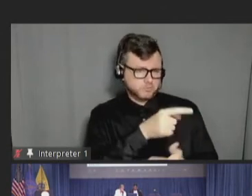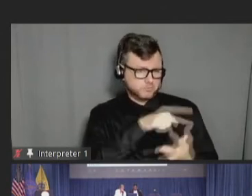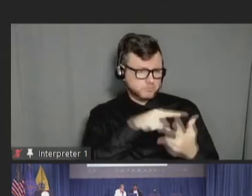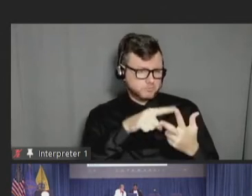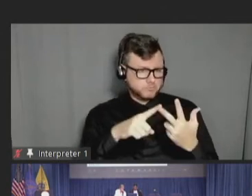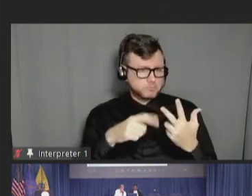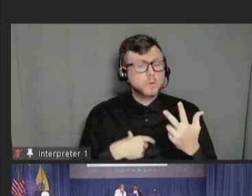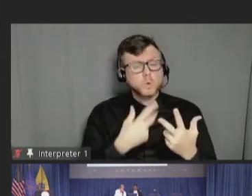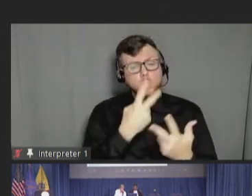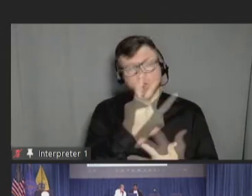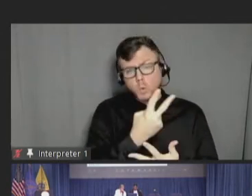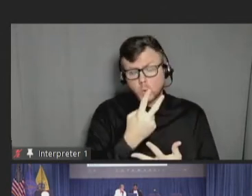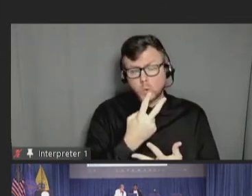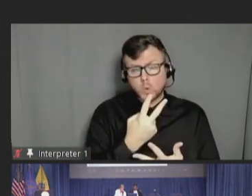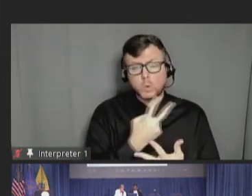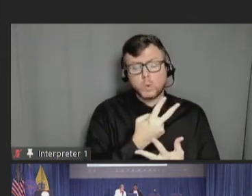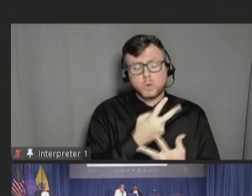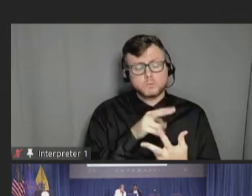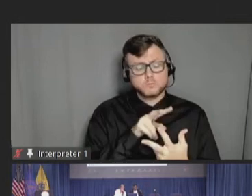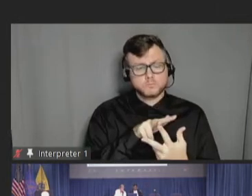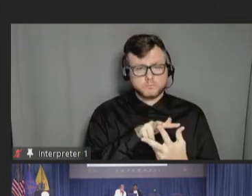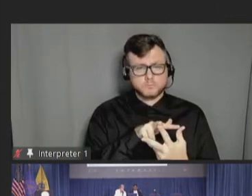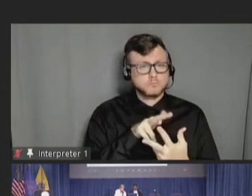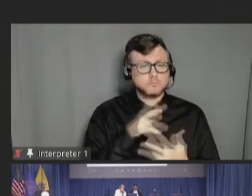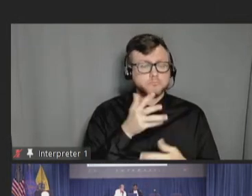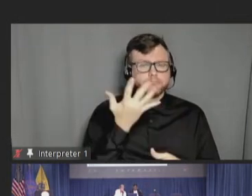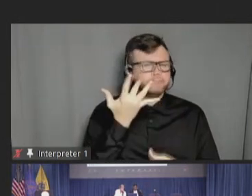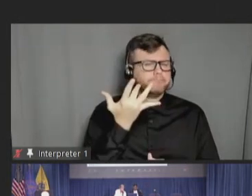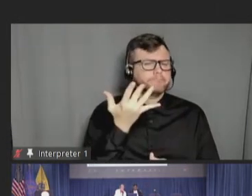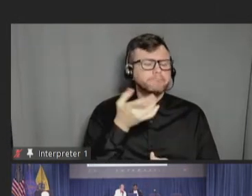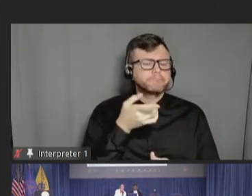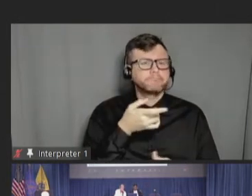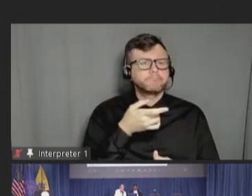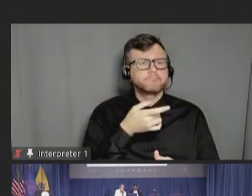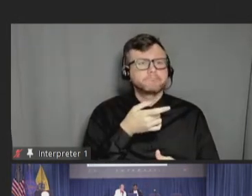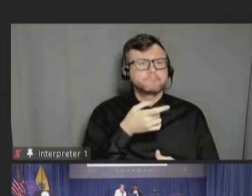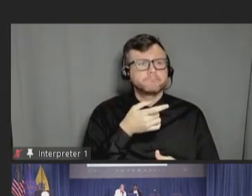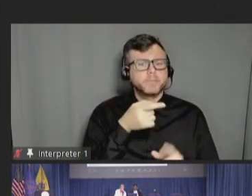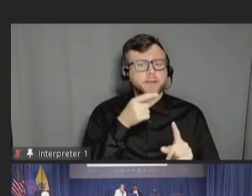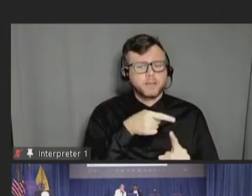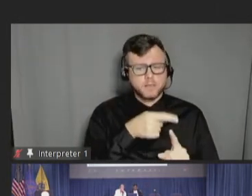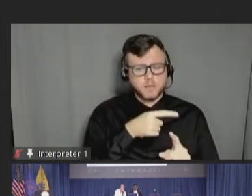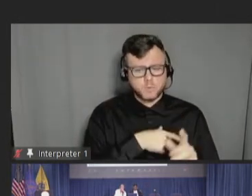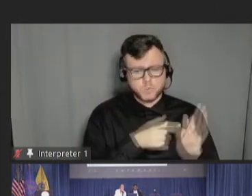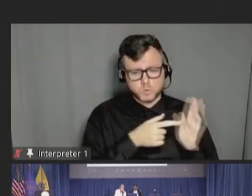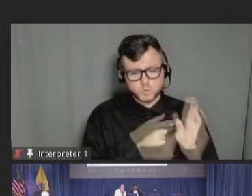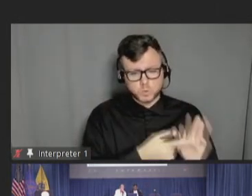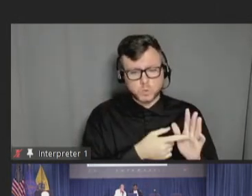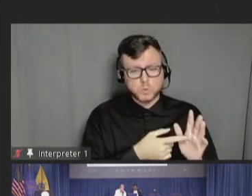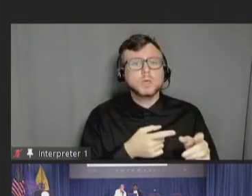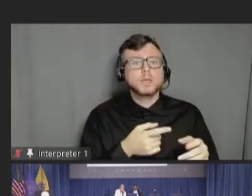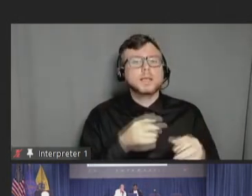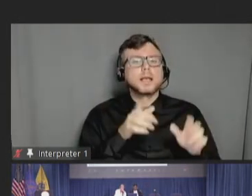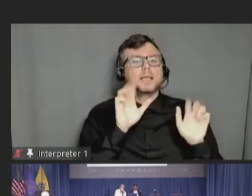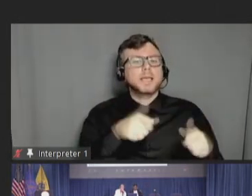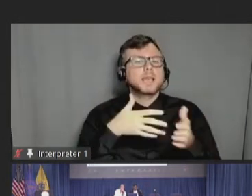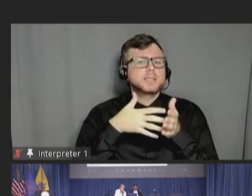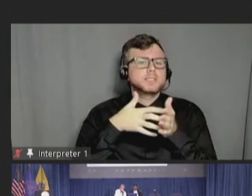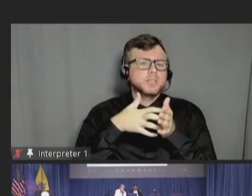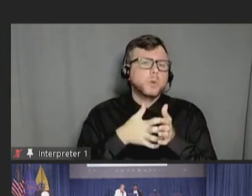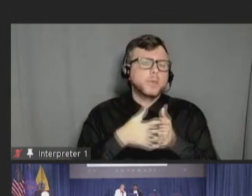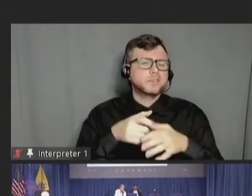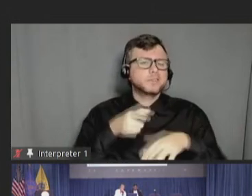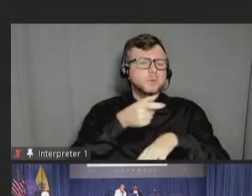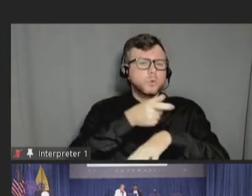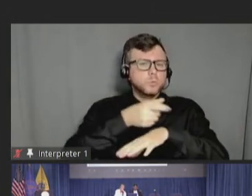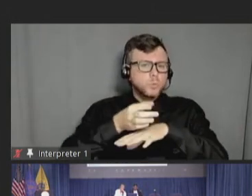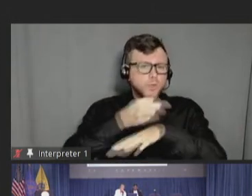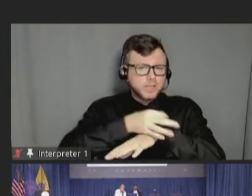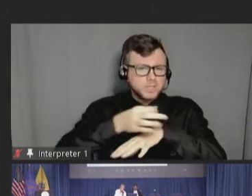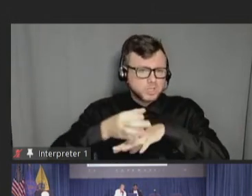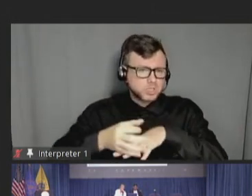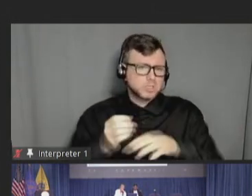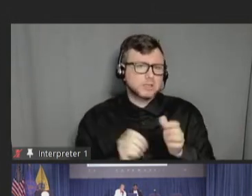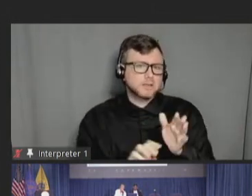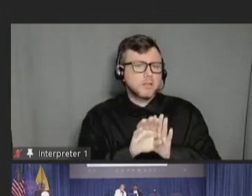two of them because they were shown to be able to attenuate lesion development upon immunization.